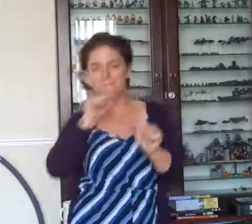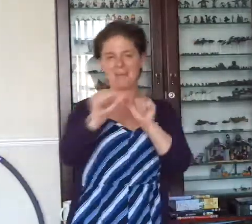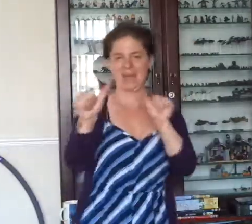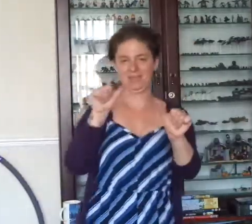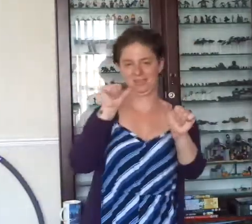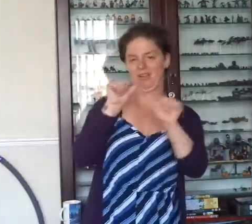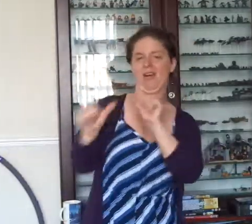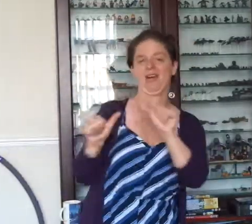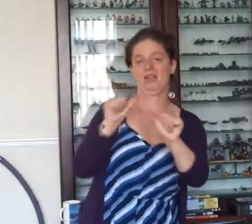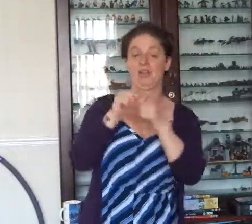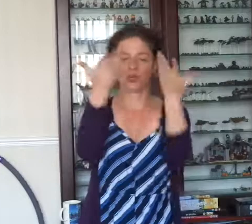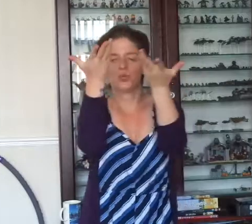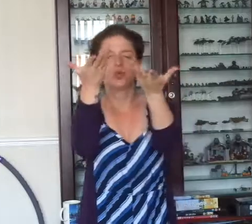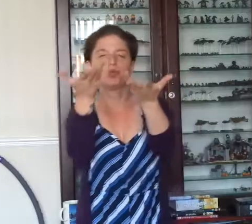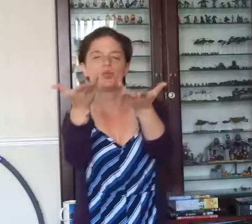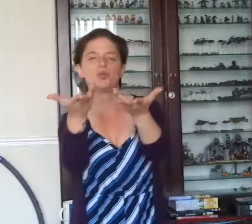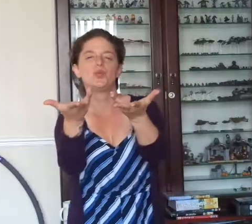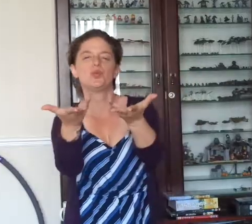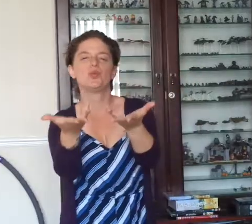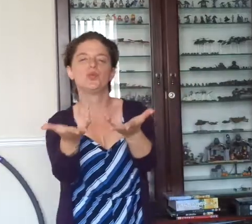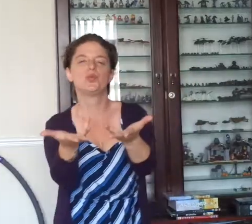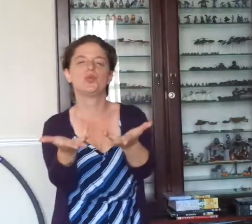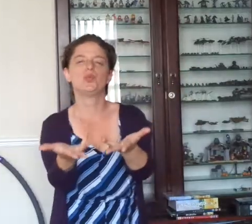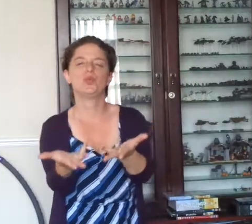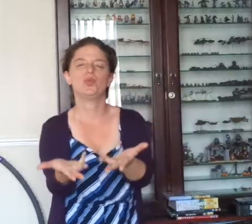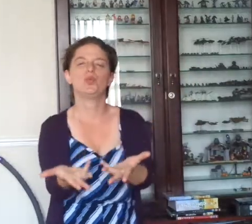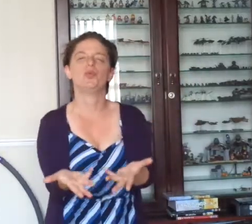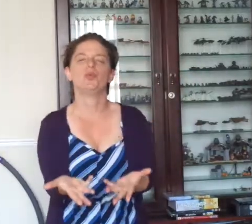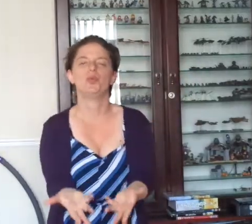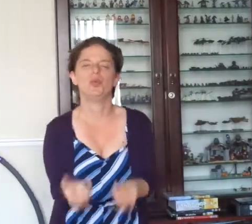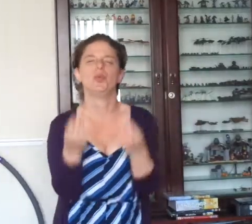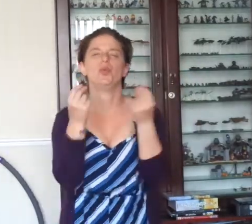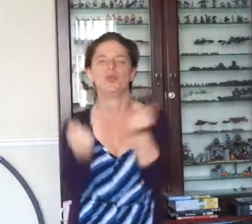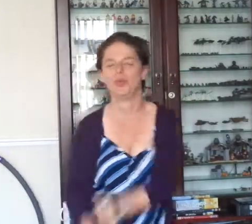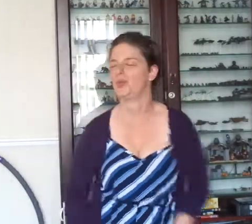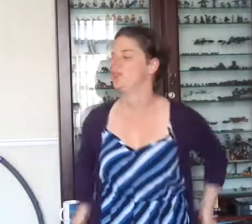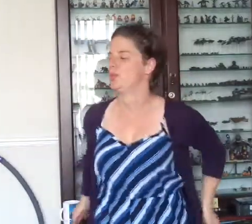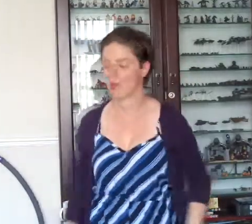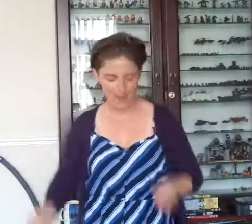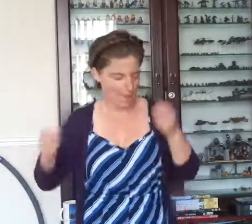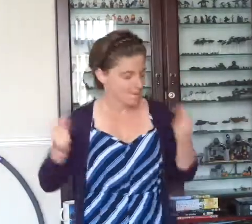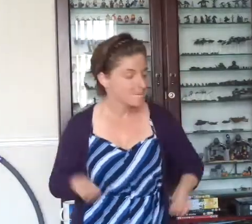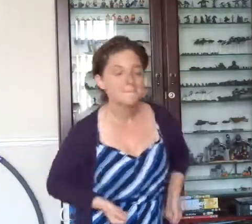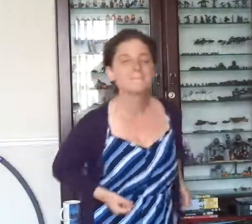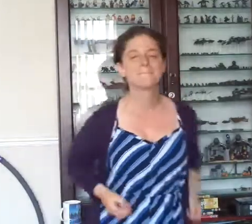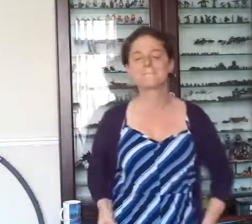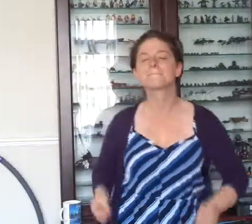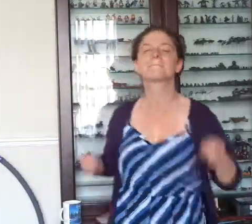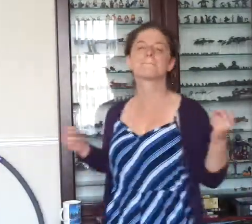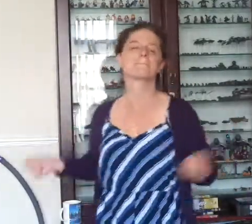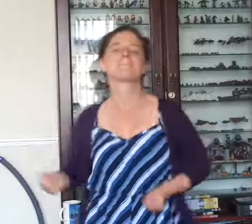Loves me better than you